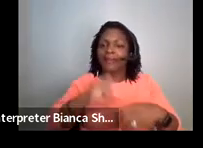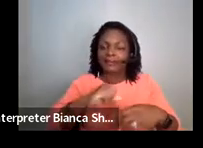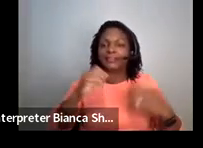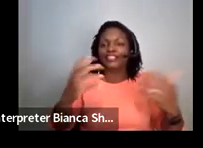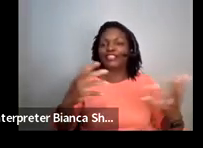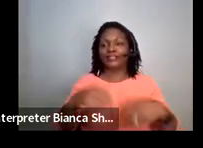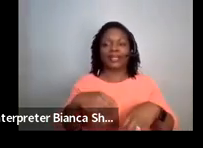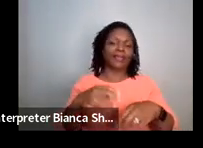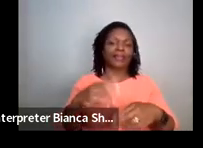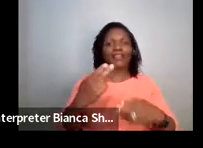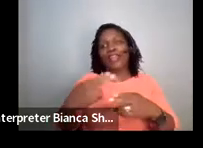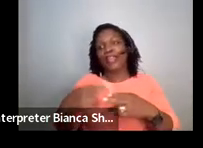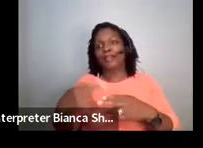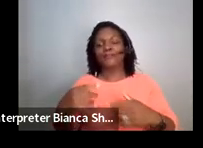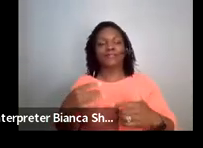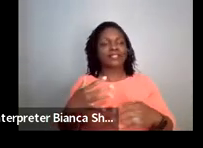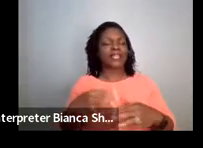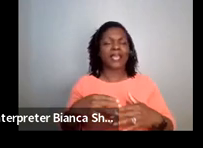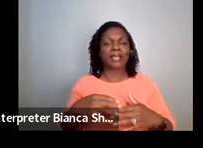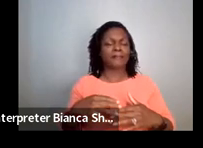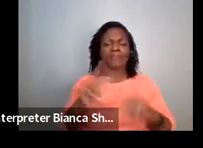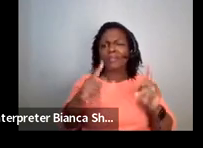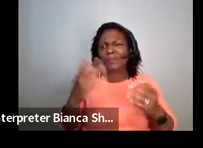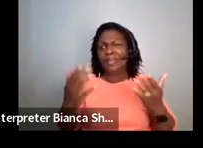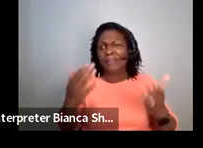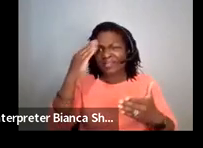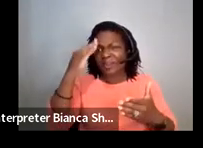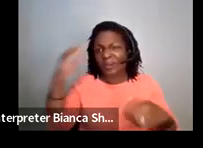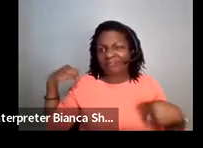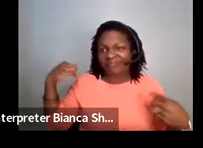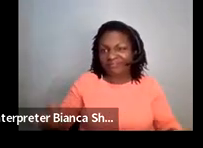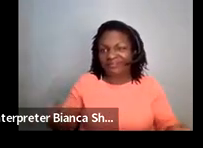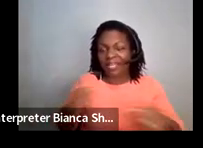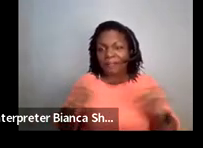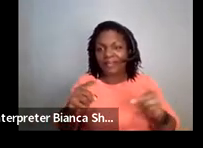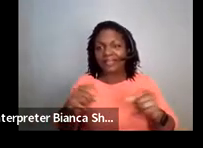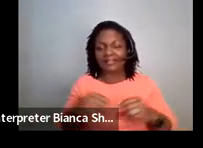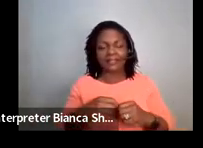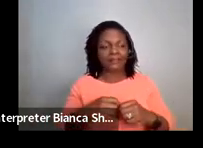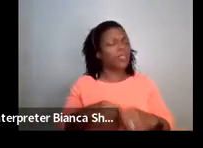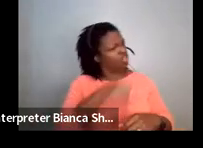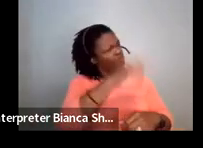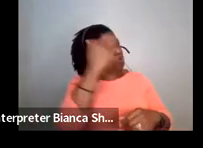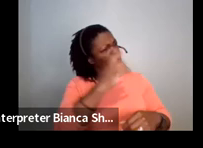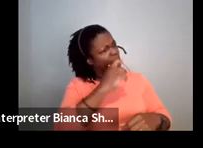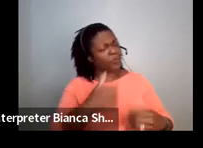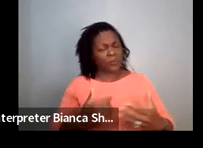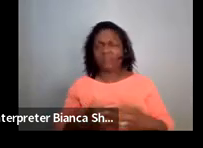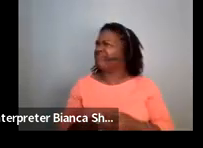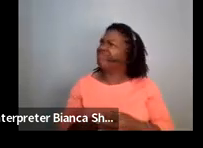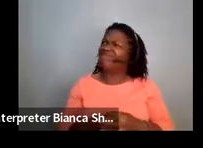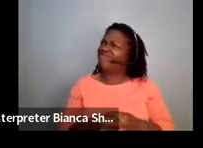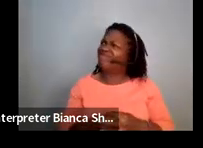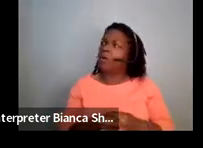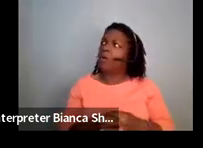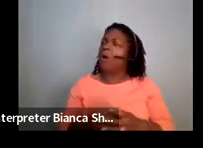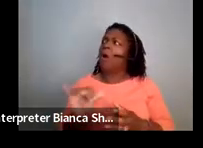People say, Yeah, you knew her. How do I know her? Oh, yep, Okay, I got her. If you think on it, you can get it.